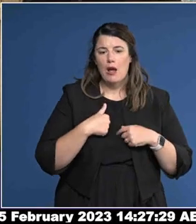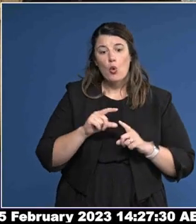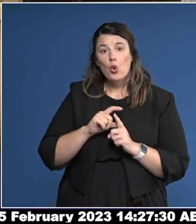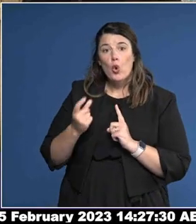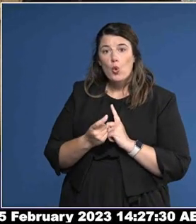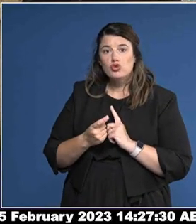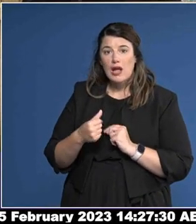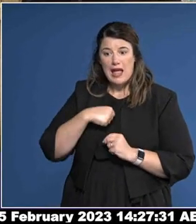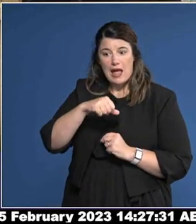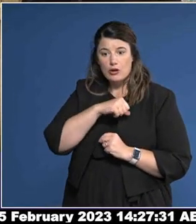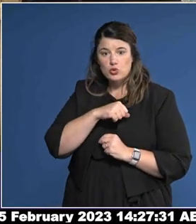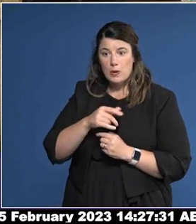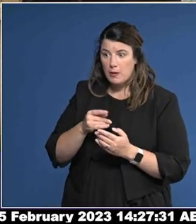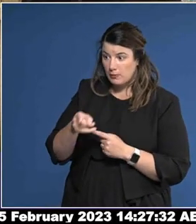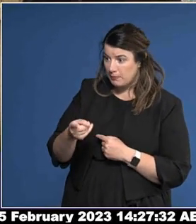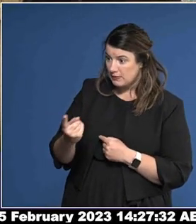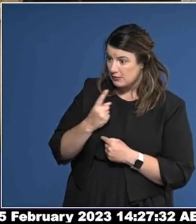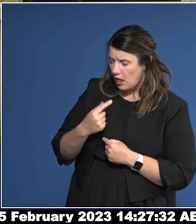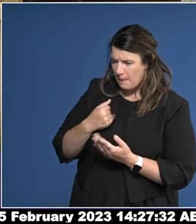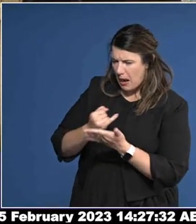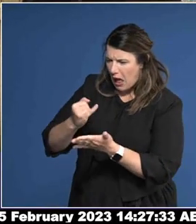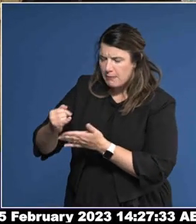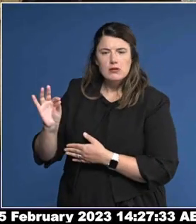There may be staff members who we find are accountable for their behaviour.